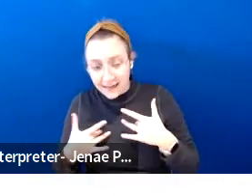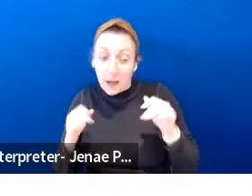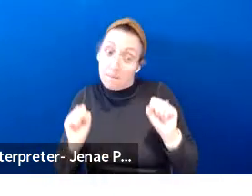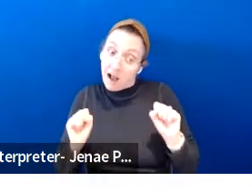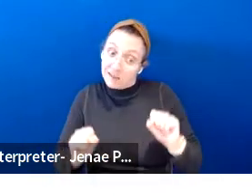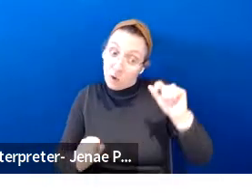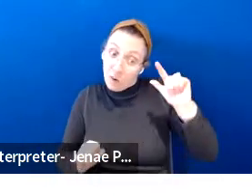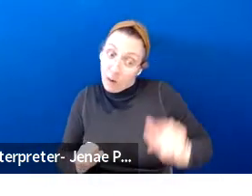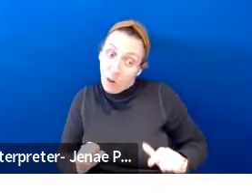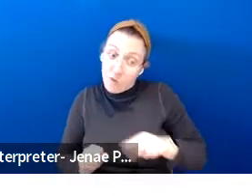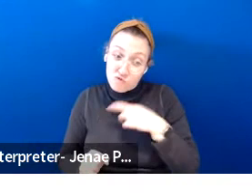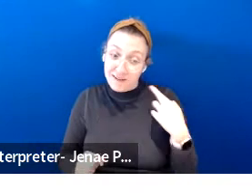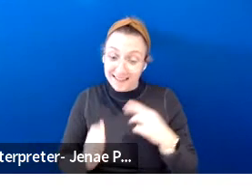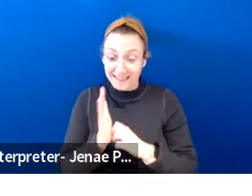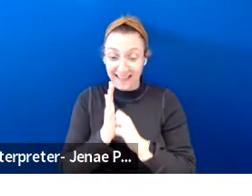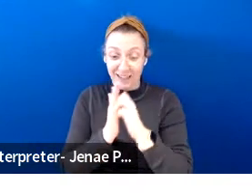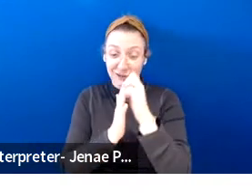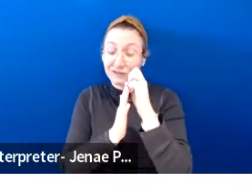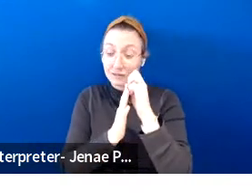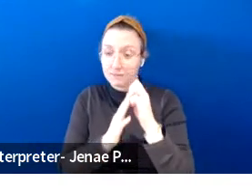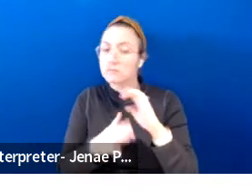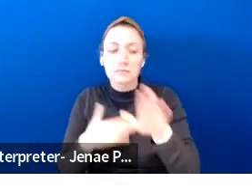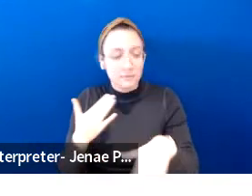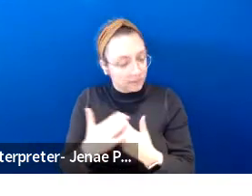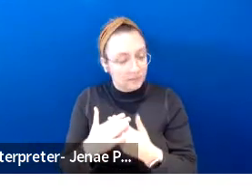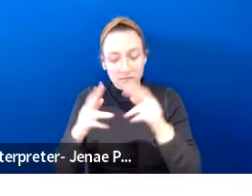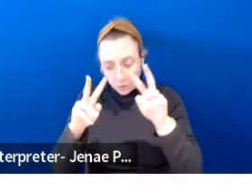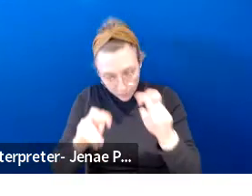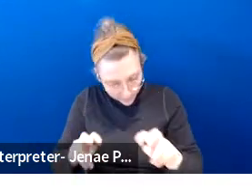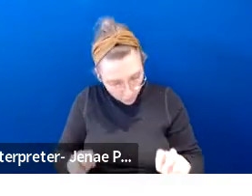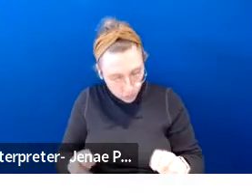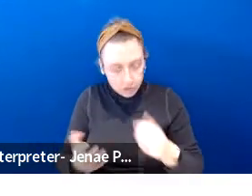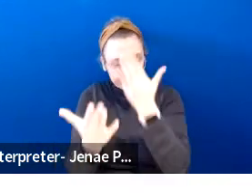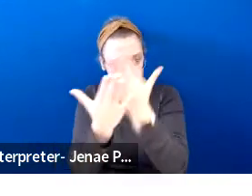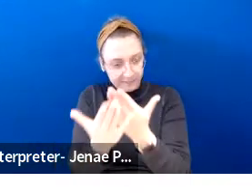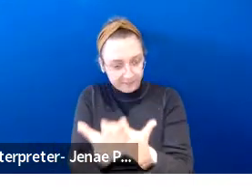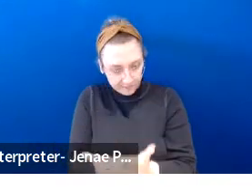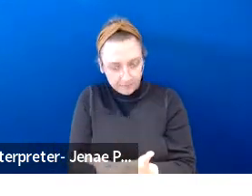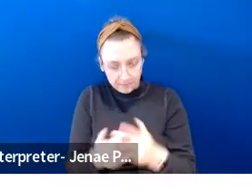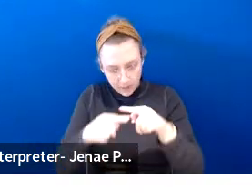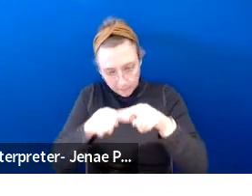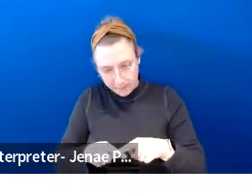So this is all research and evidence based in terms of the benefits of hope.